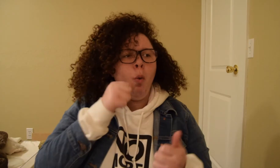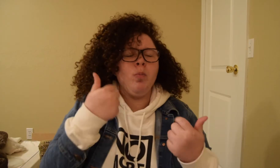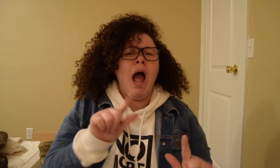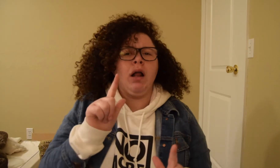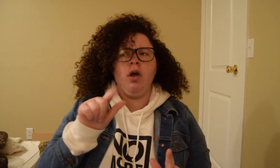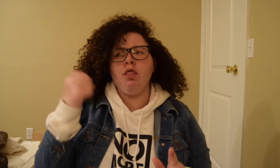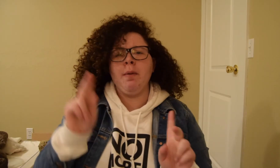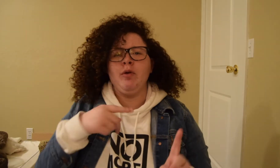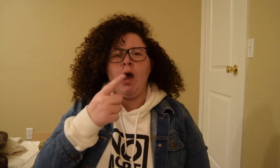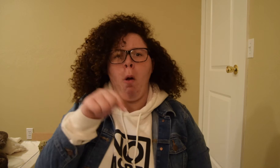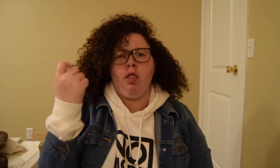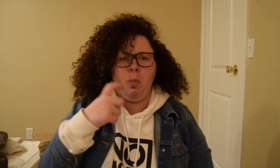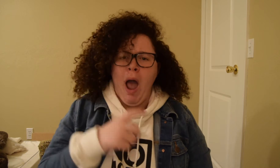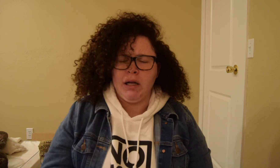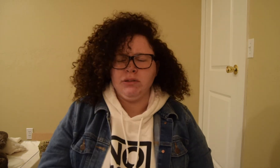Don't let other people tell you otherwise